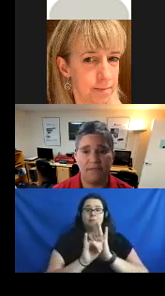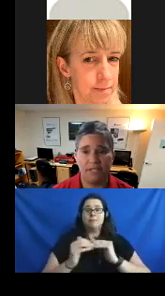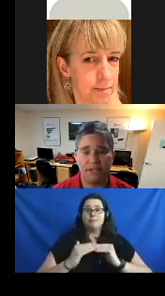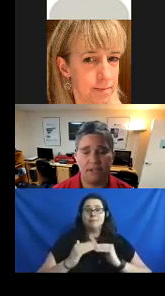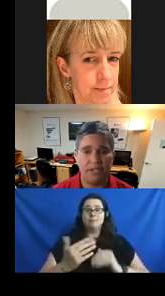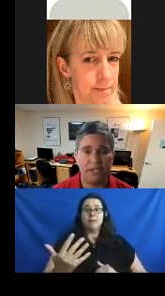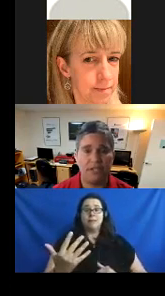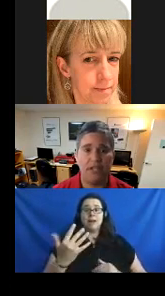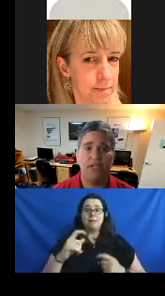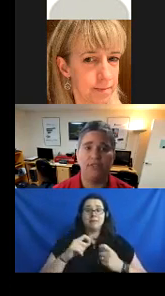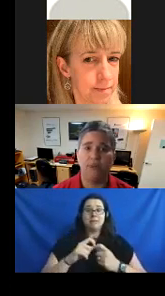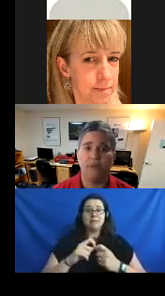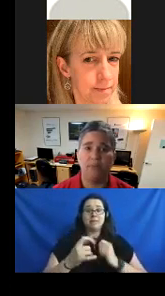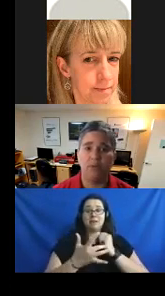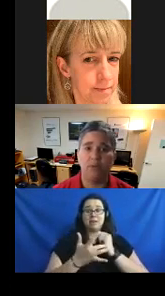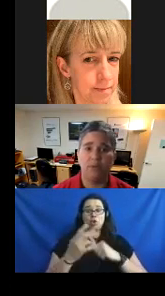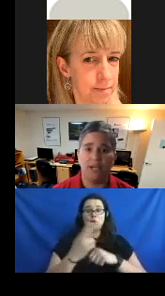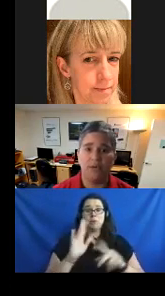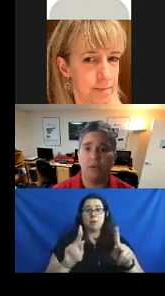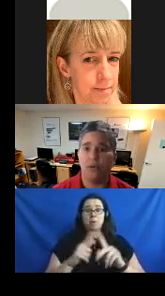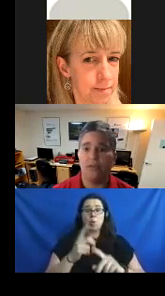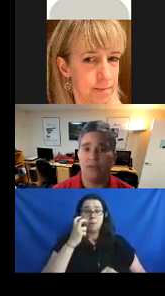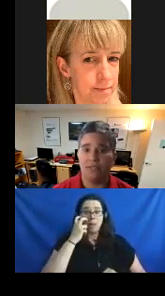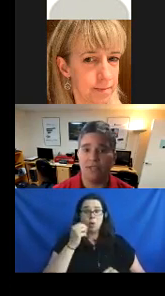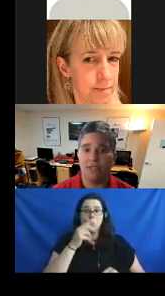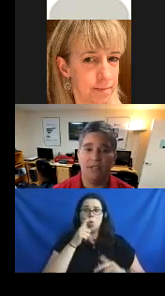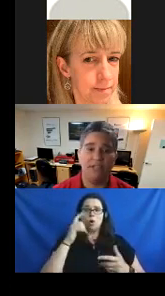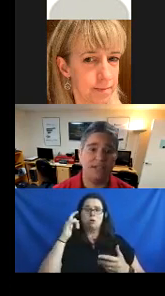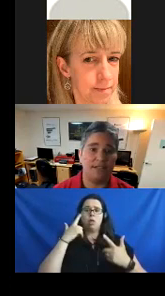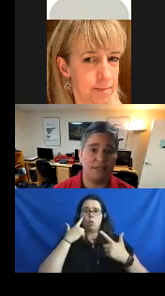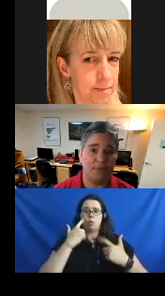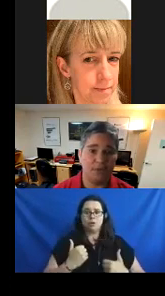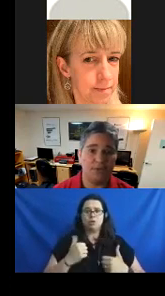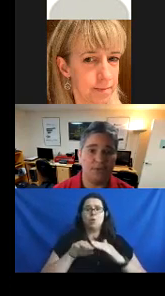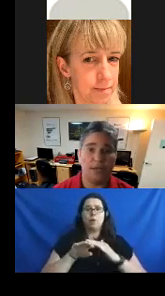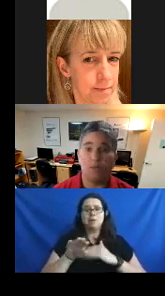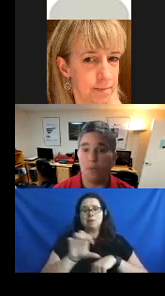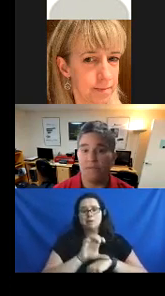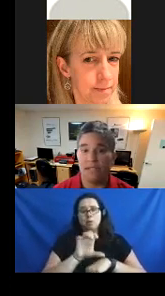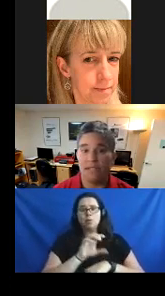SPECIFIC TECHNOLOGIES USED BY PEOPLE WHO ARE BLIND OR WHO HAVE LOW VISION TO ACCESS COMPUTERS AND MOBILE DEVICES